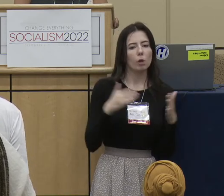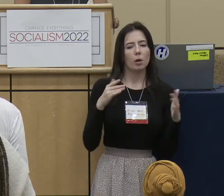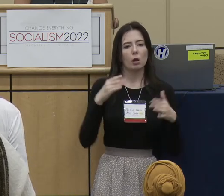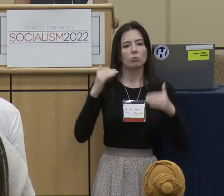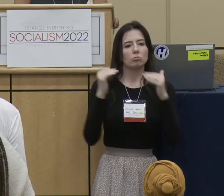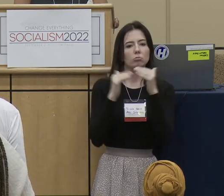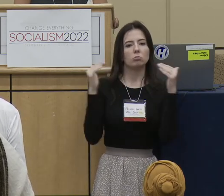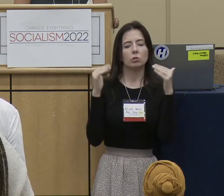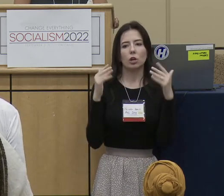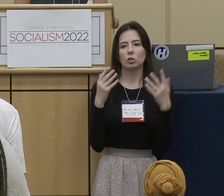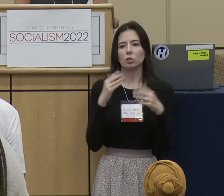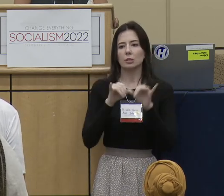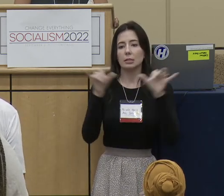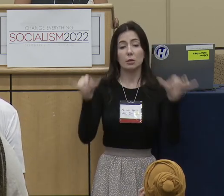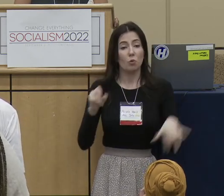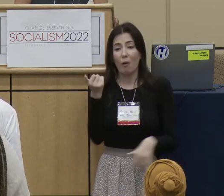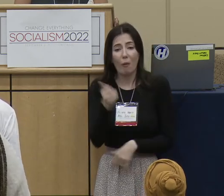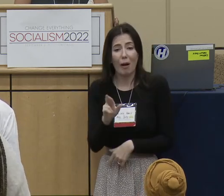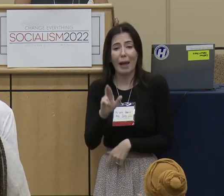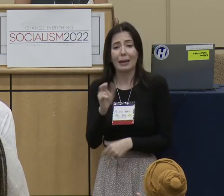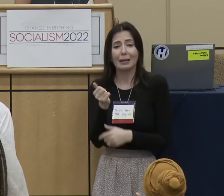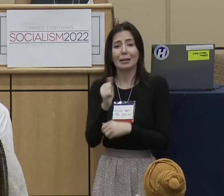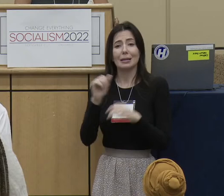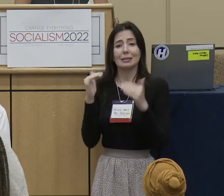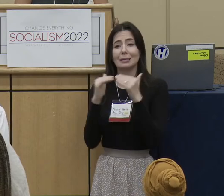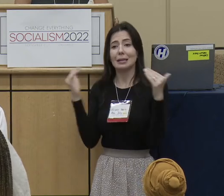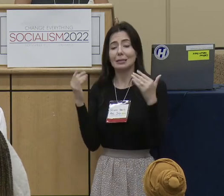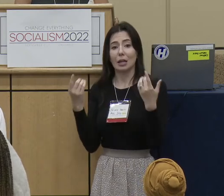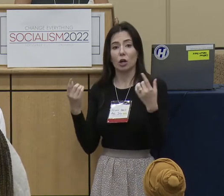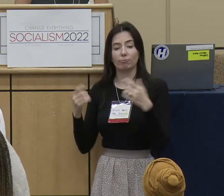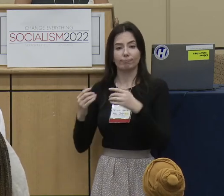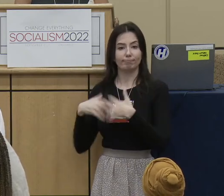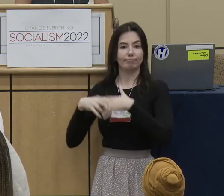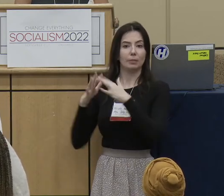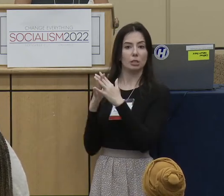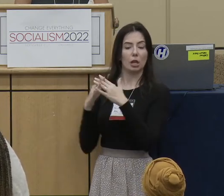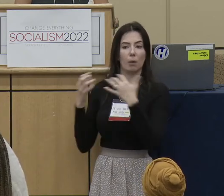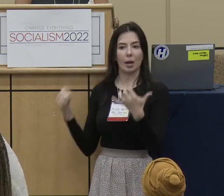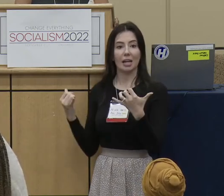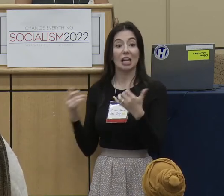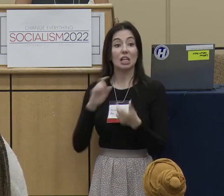thing, that change does not come with the broken down criminal justice system or any of these systems that are in